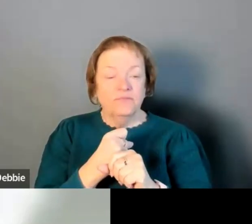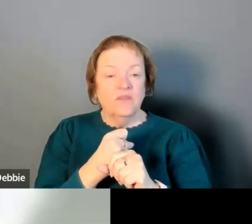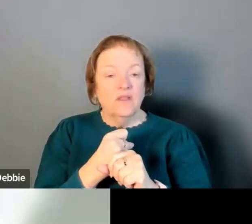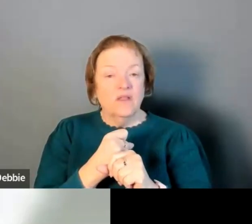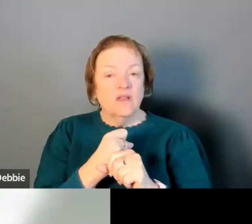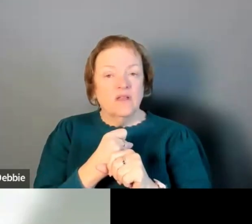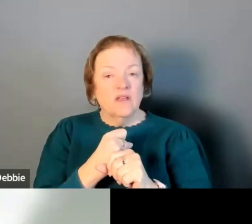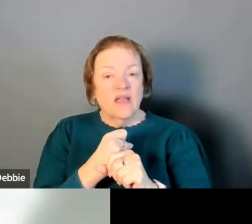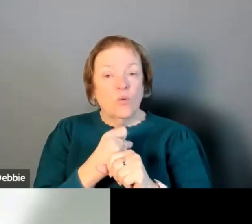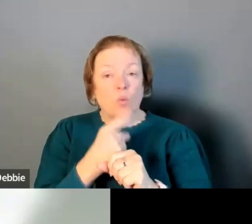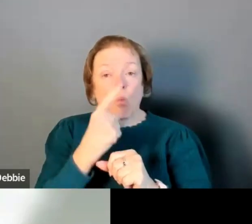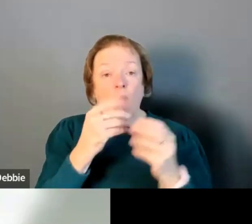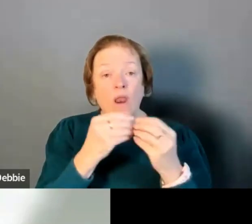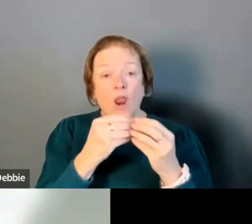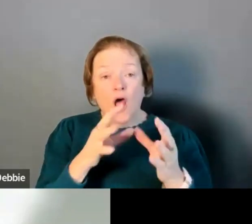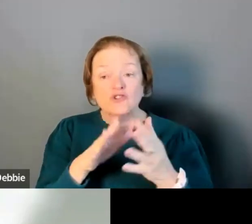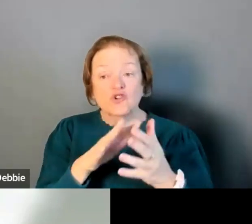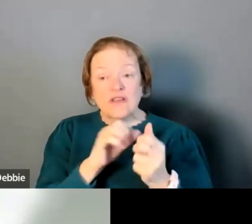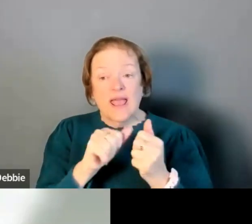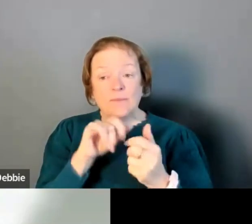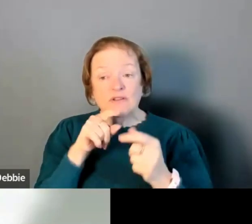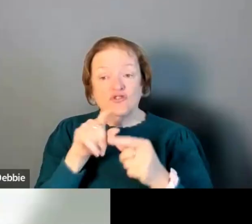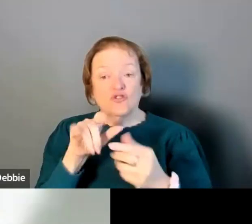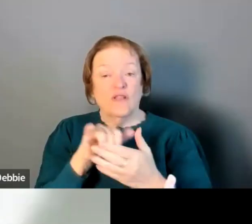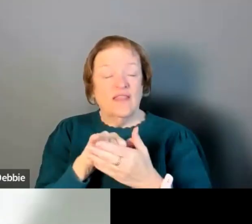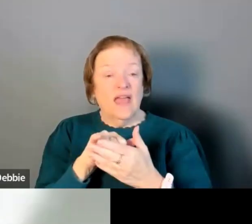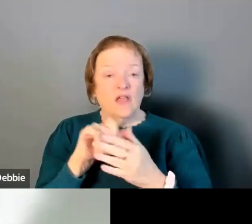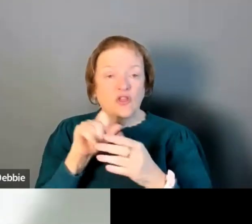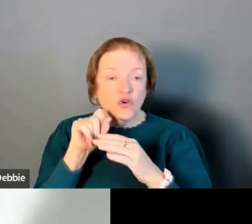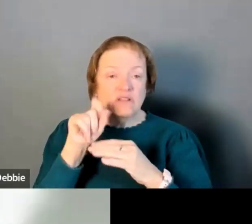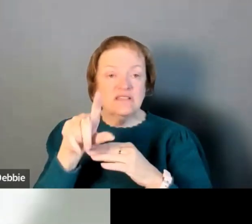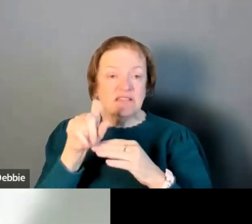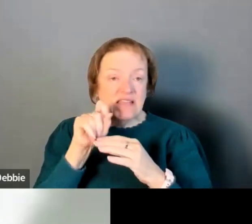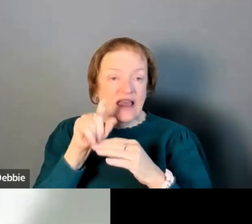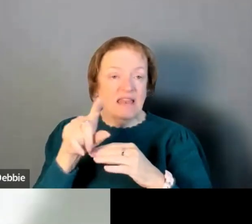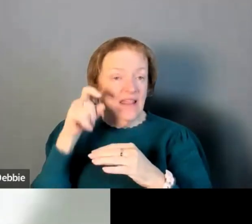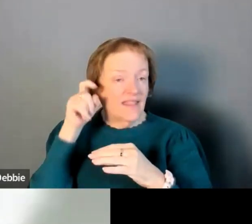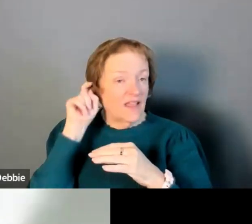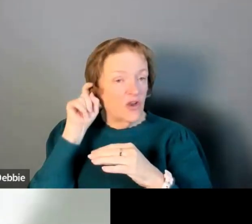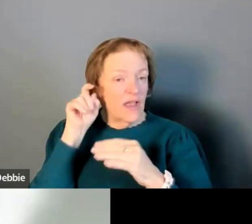Within that 5 years, but you can send that hearing aid in all the time. So, if they are saying that something's wrong with it.